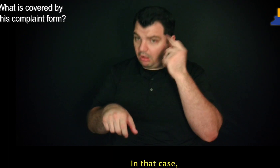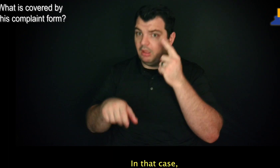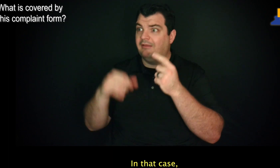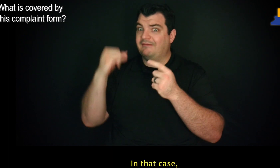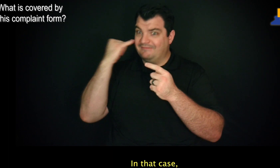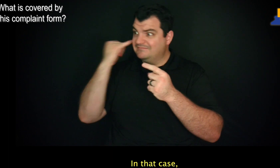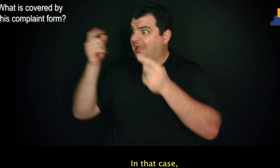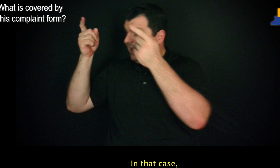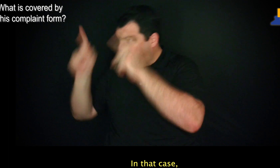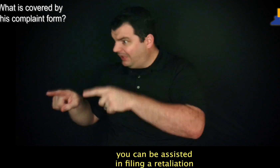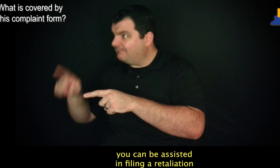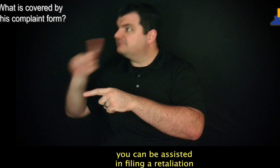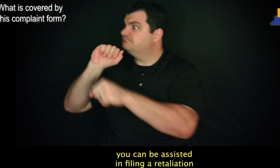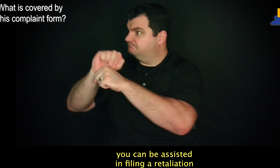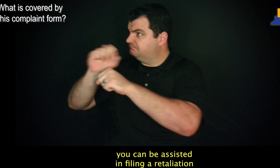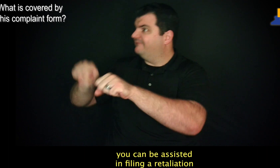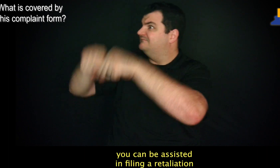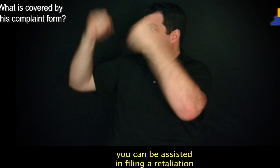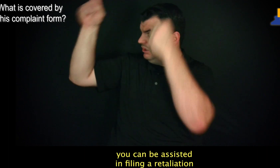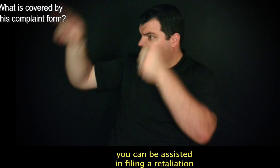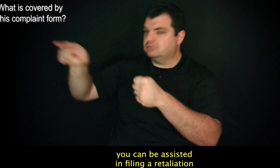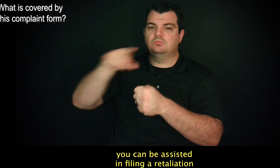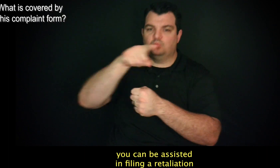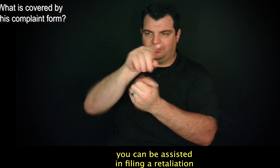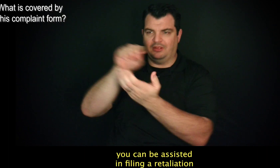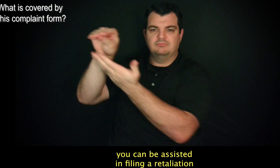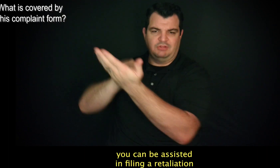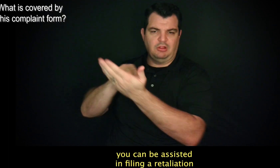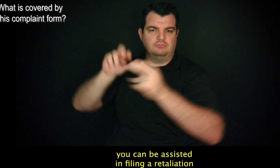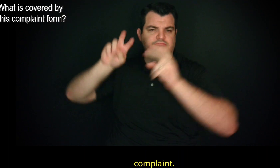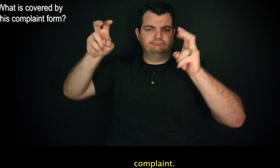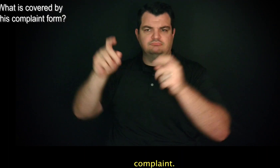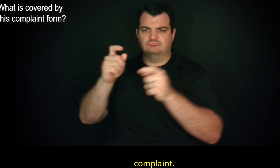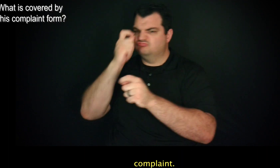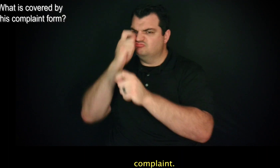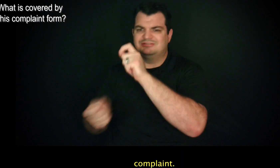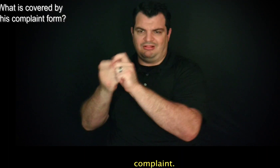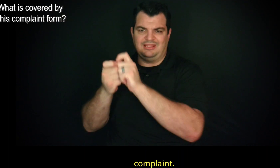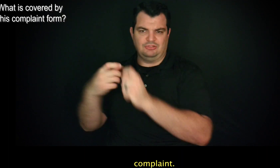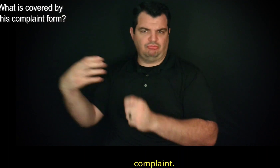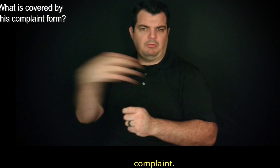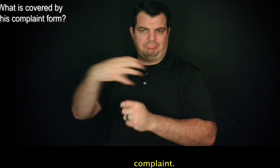In that case, you can be assisted in filing a retaliation complaint.